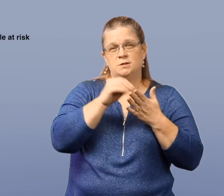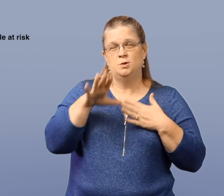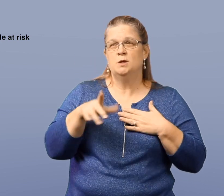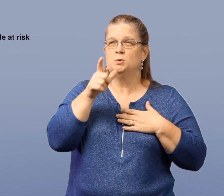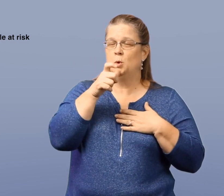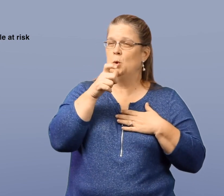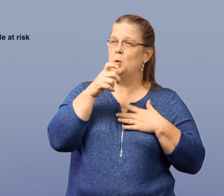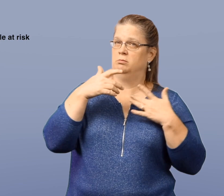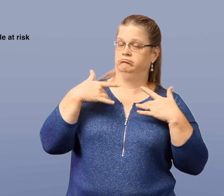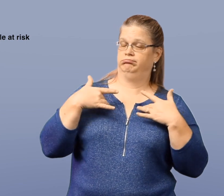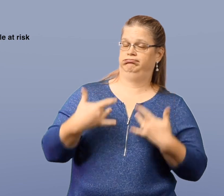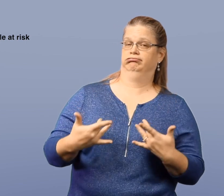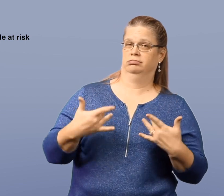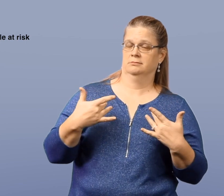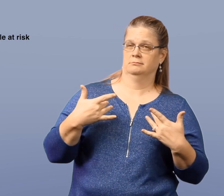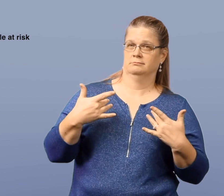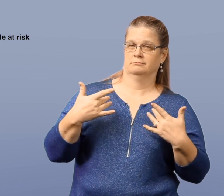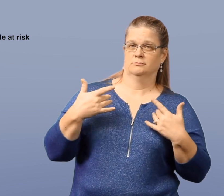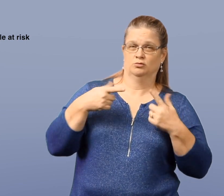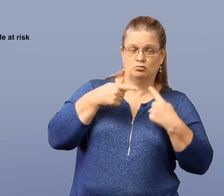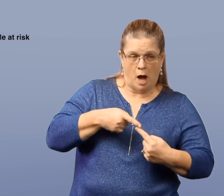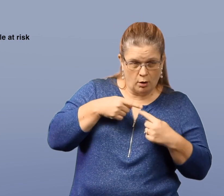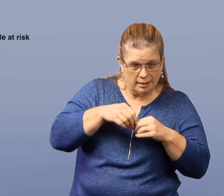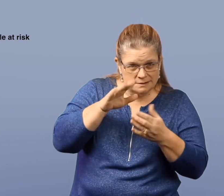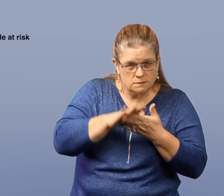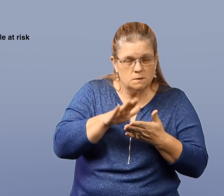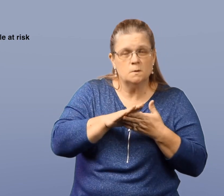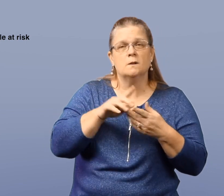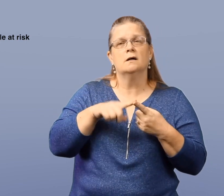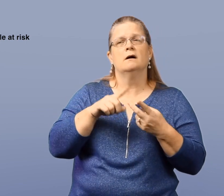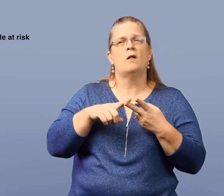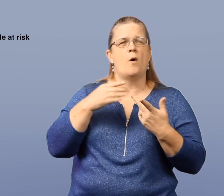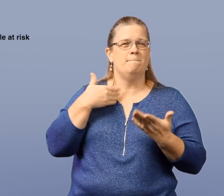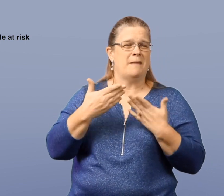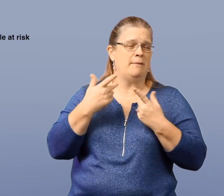at risk, those are likely the students who are struggling in school,